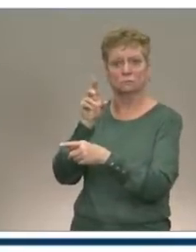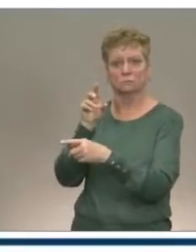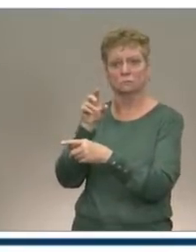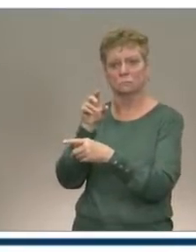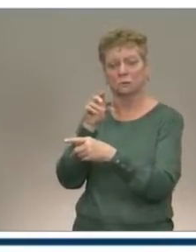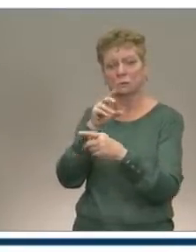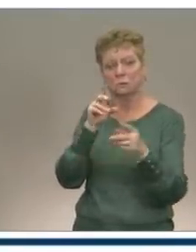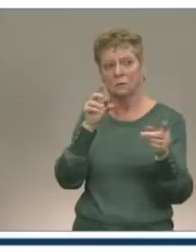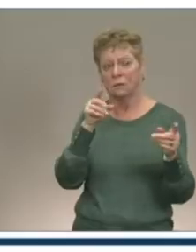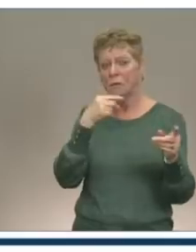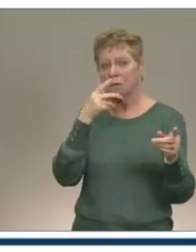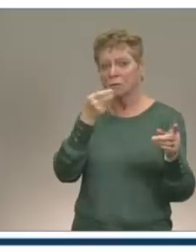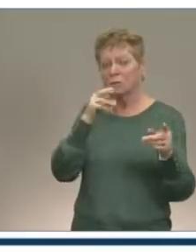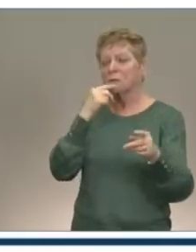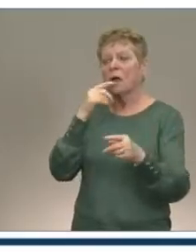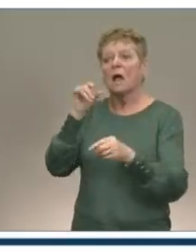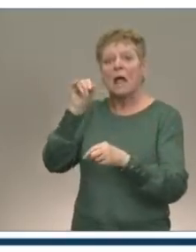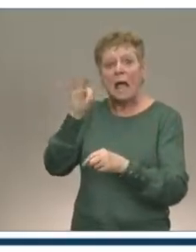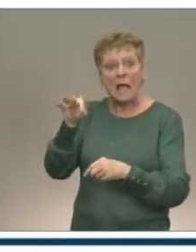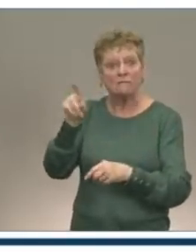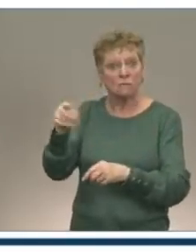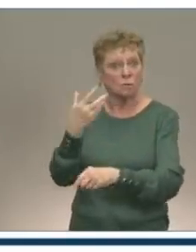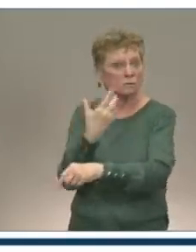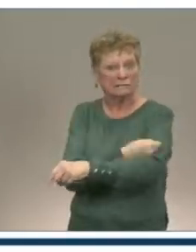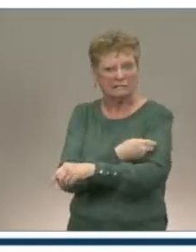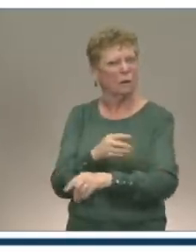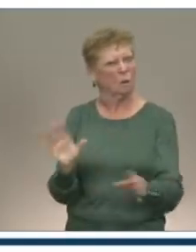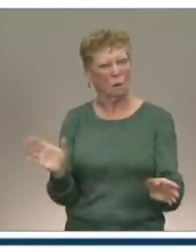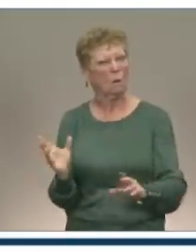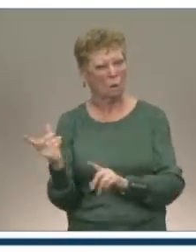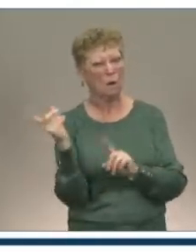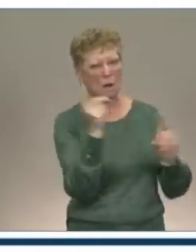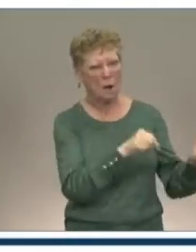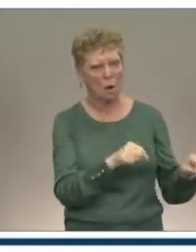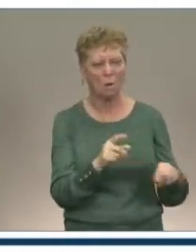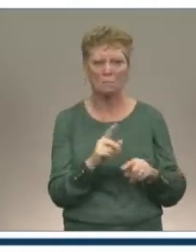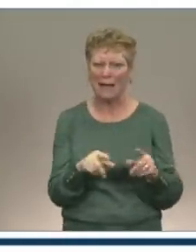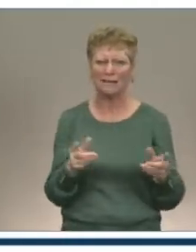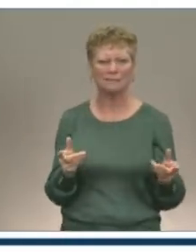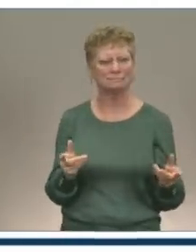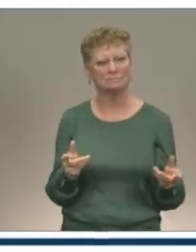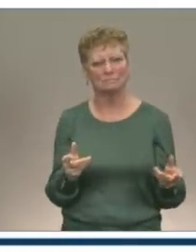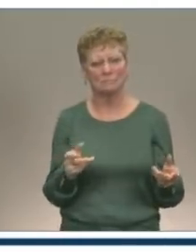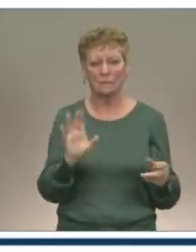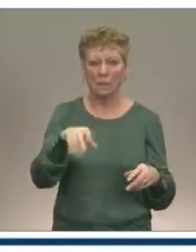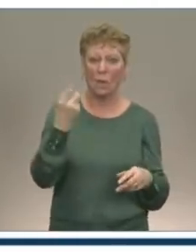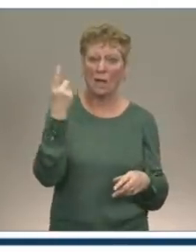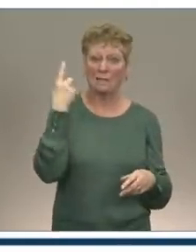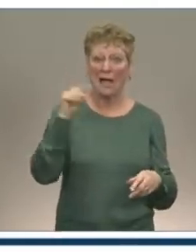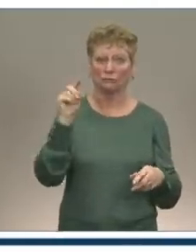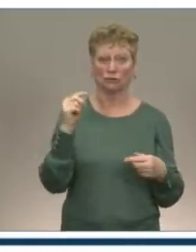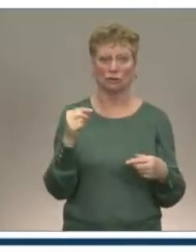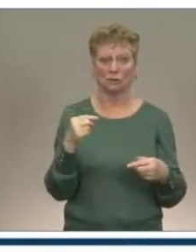right we're certainly far more open than uh jean than we were last christmas but we're still in a